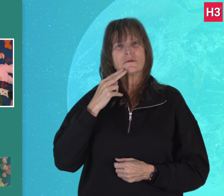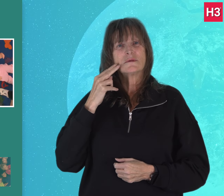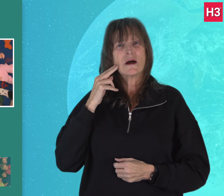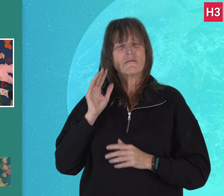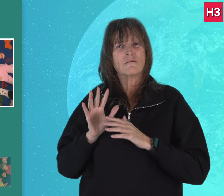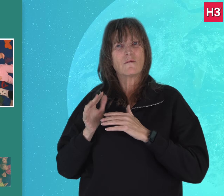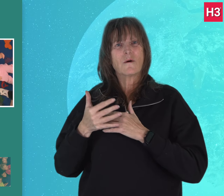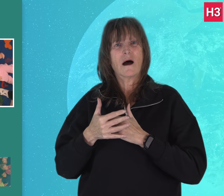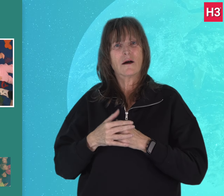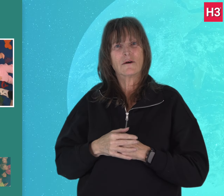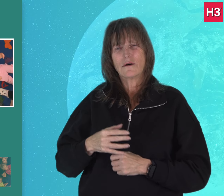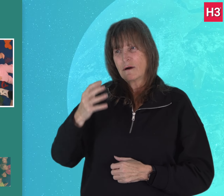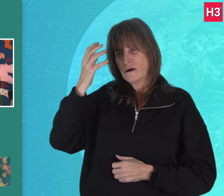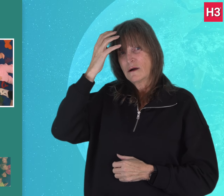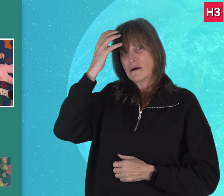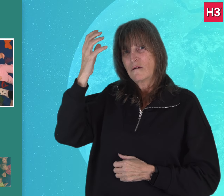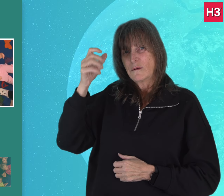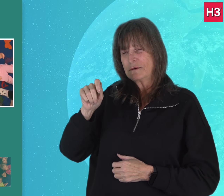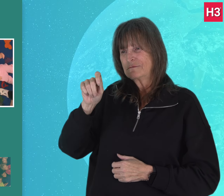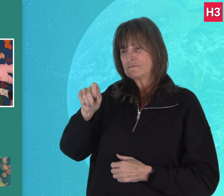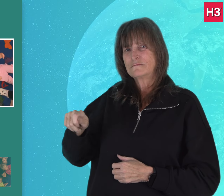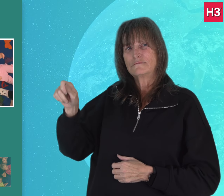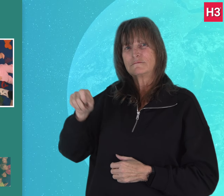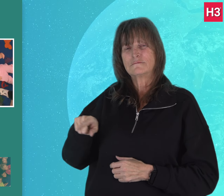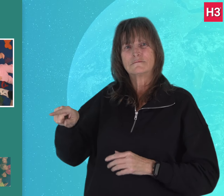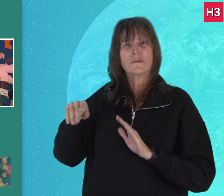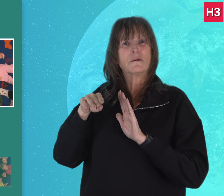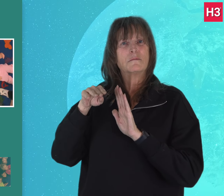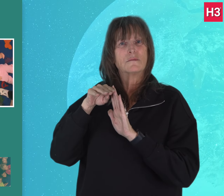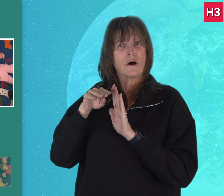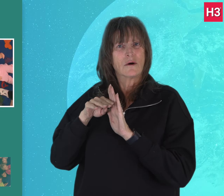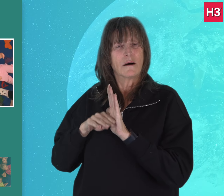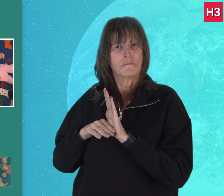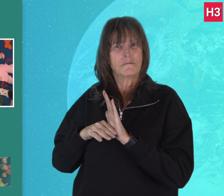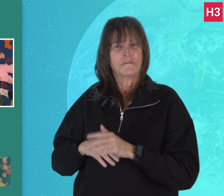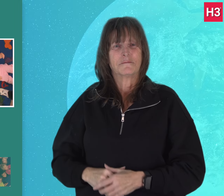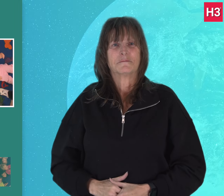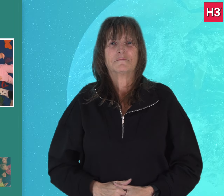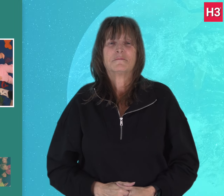Government Canceled Program